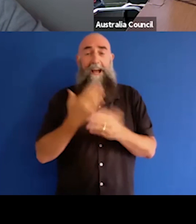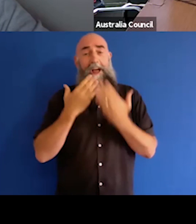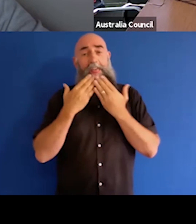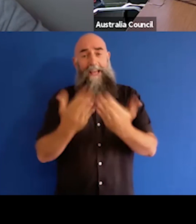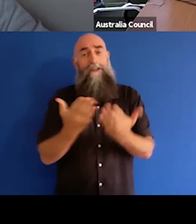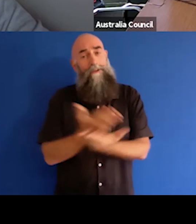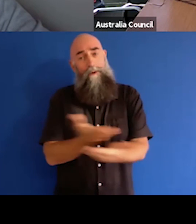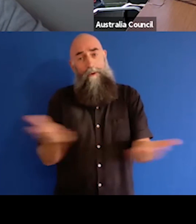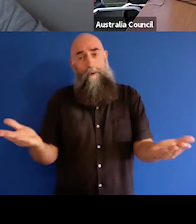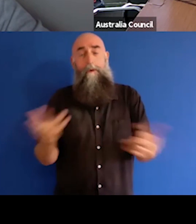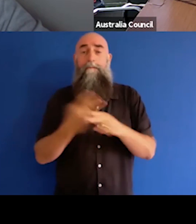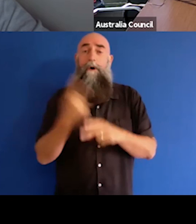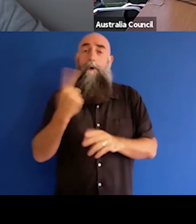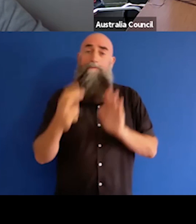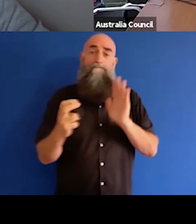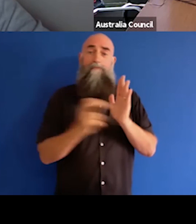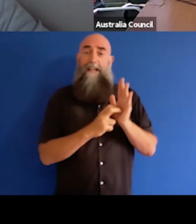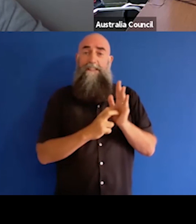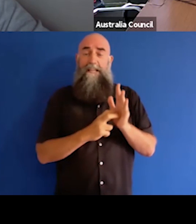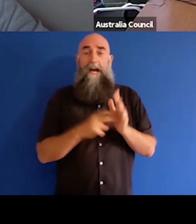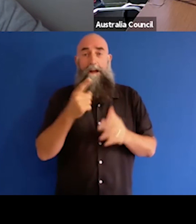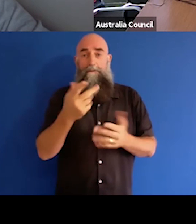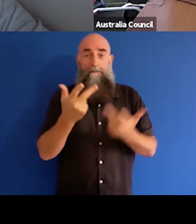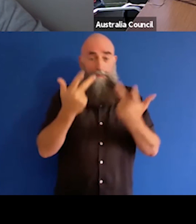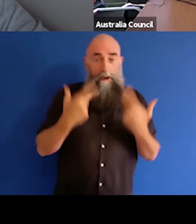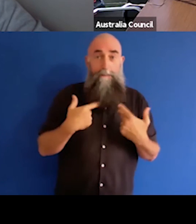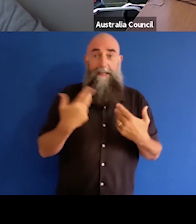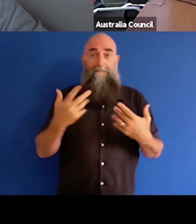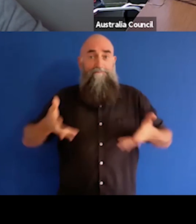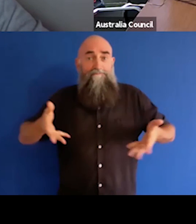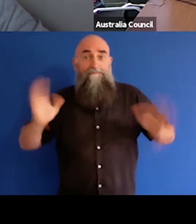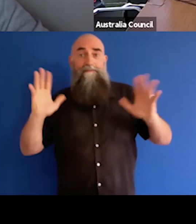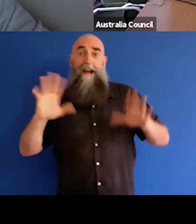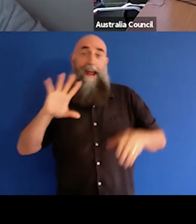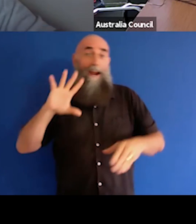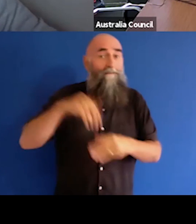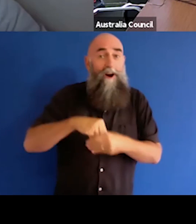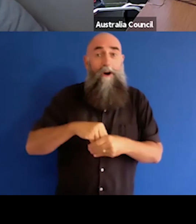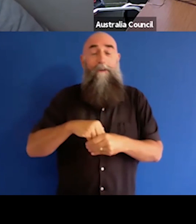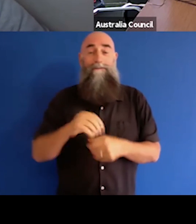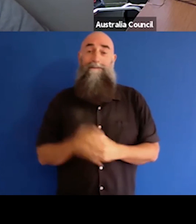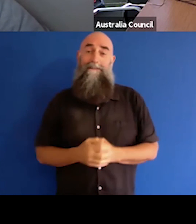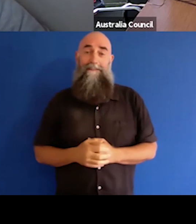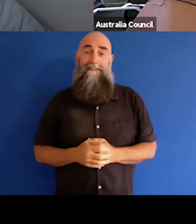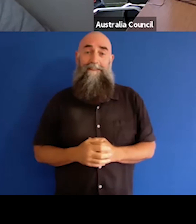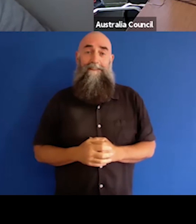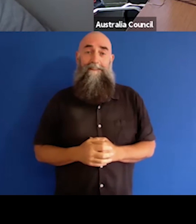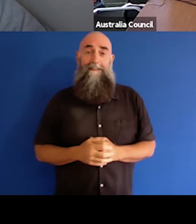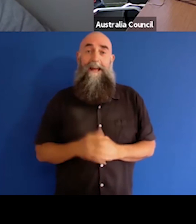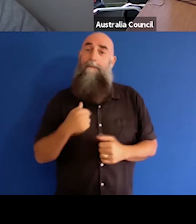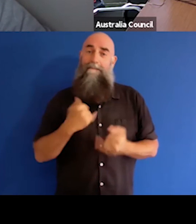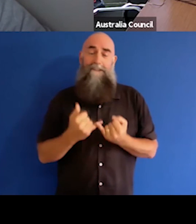registering and showing some interest, and getting involved! We're very grateful. So,